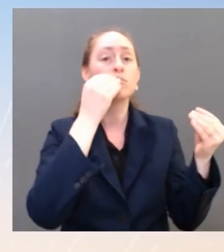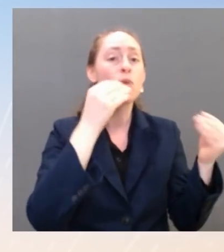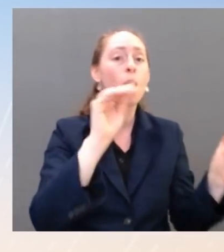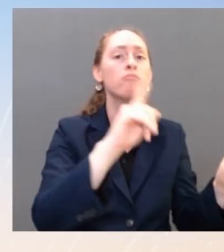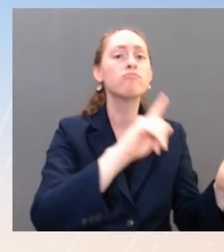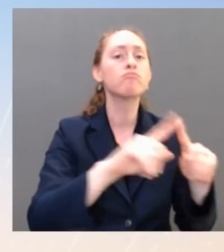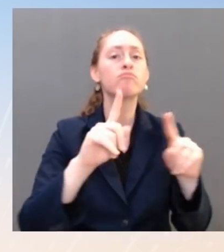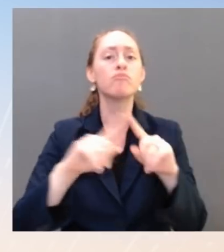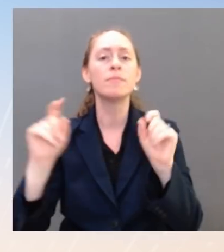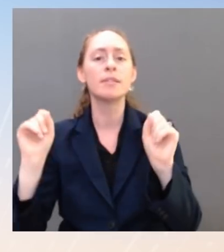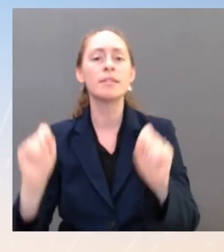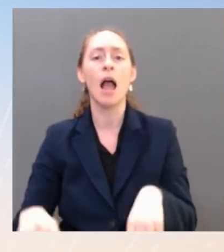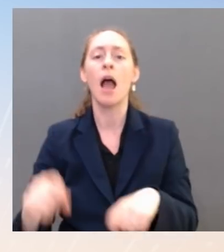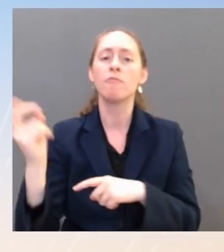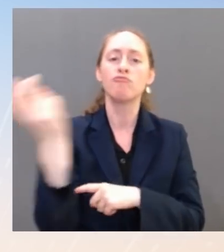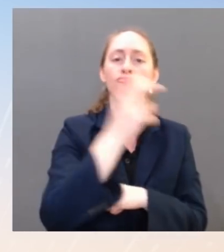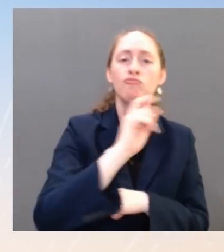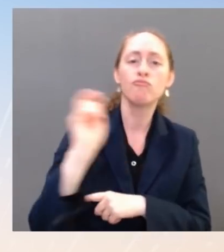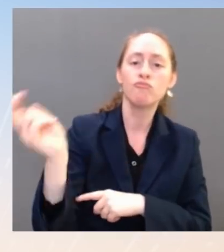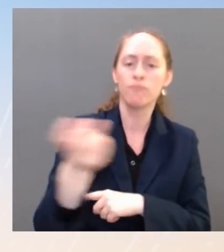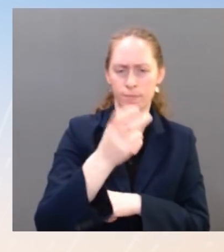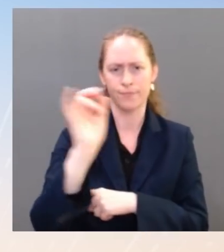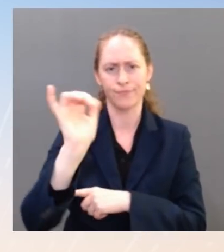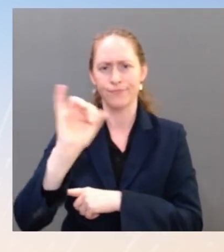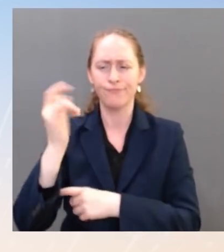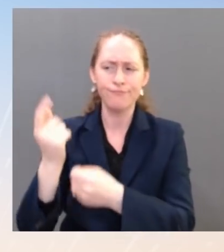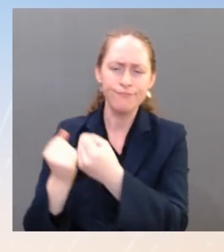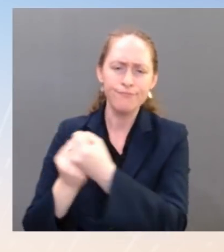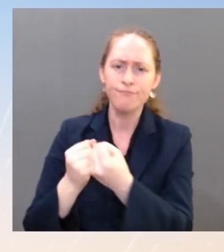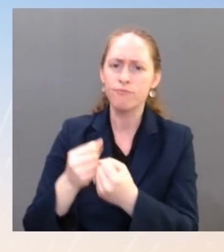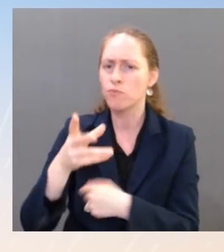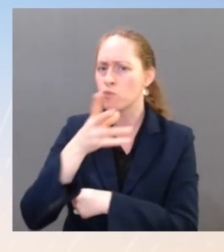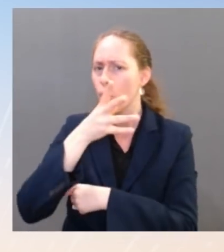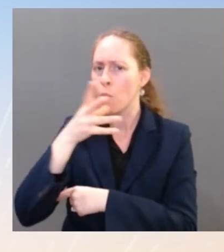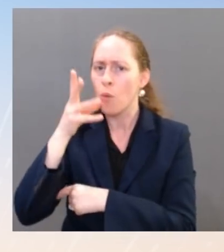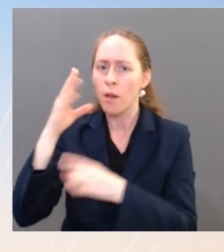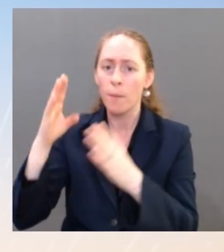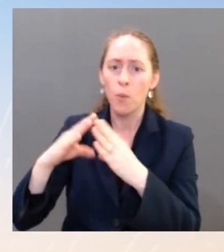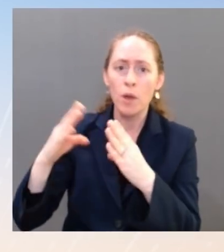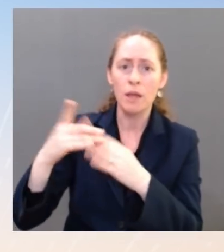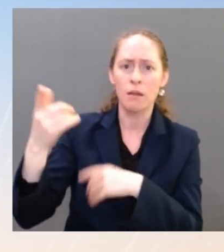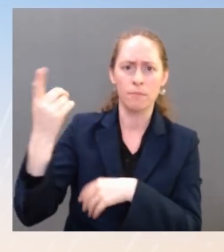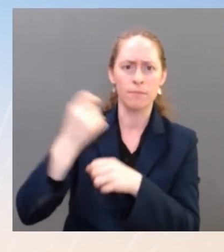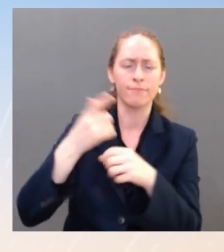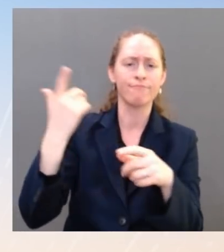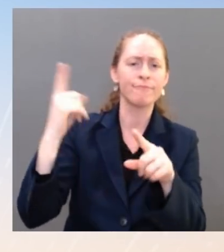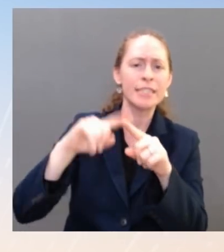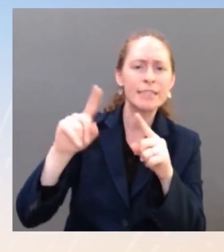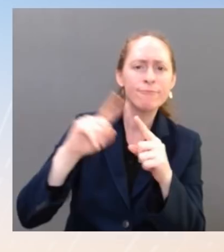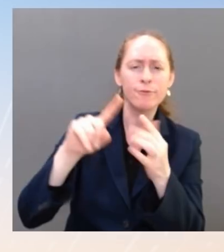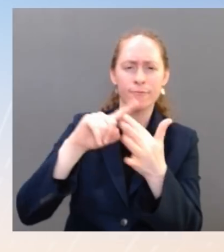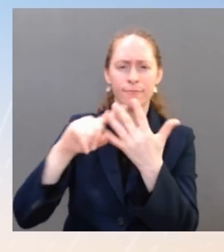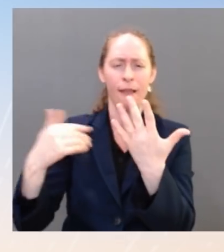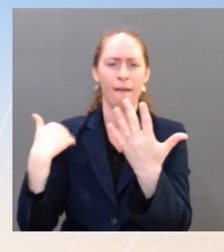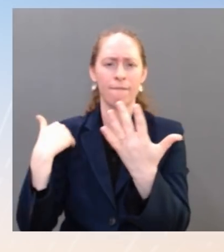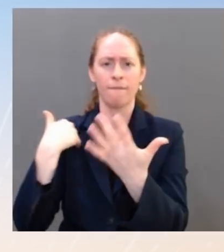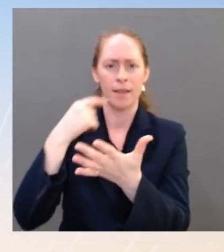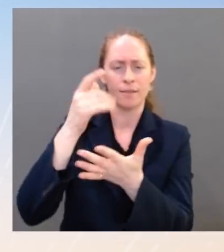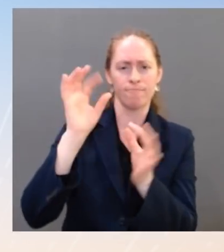transit, ports, airports and more with regard to safety. Having announced and unveiled the National Roadway Safety Strategy